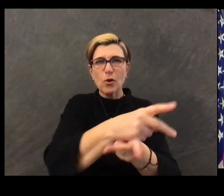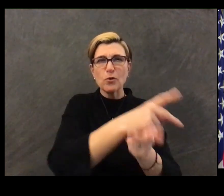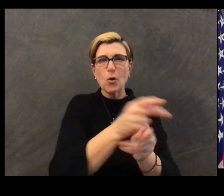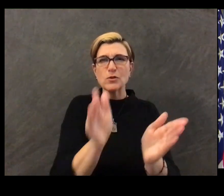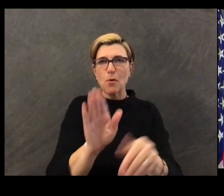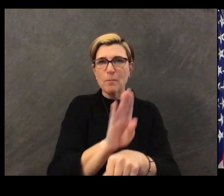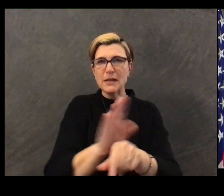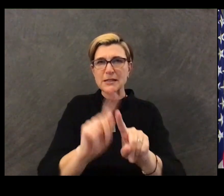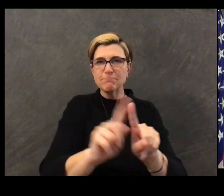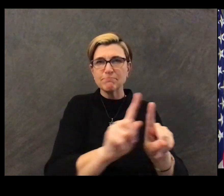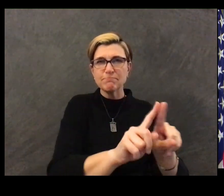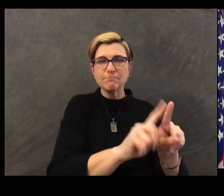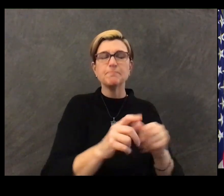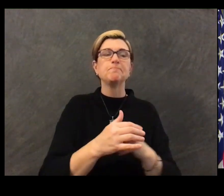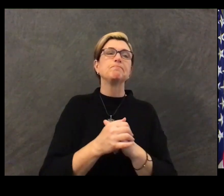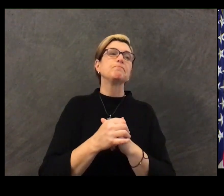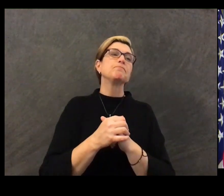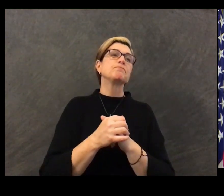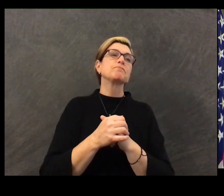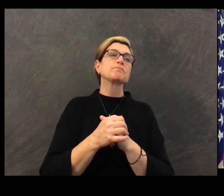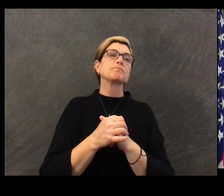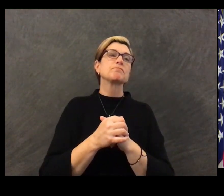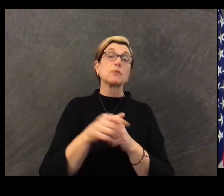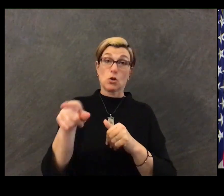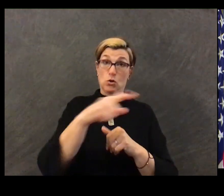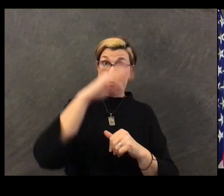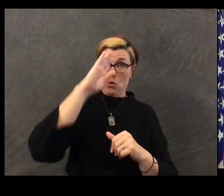an interesting story in recent days I've called for Harvard